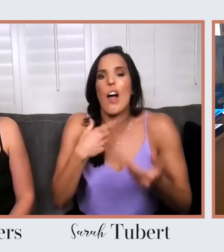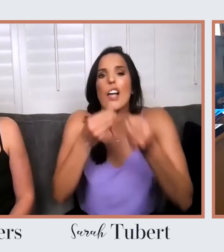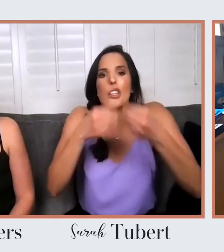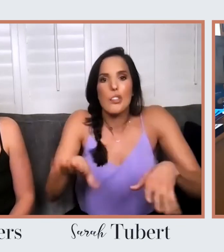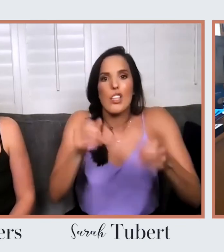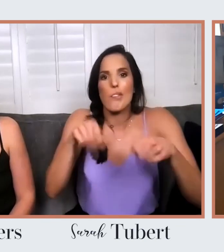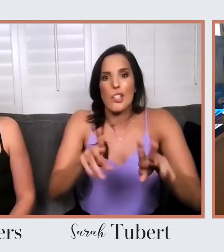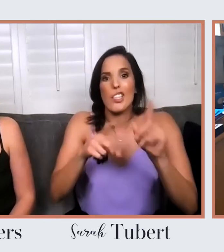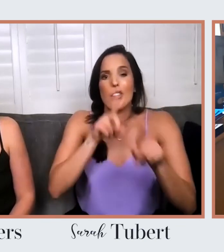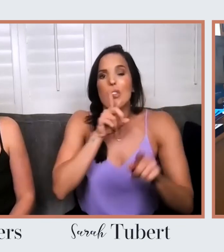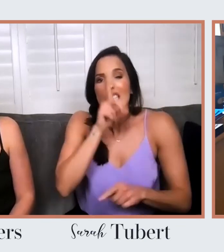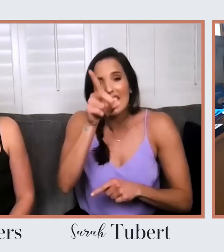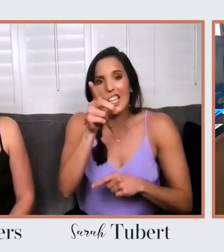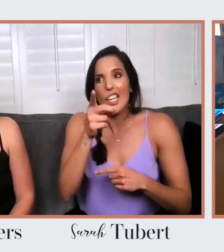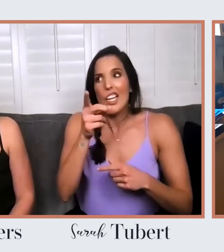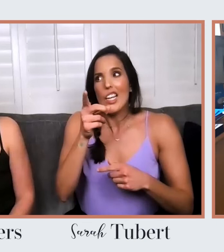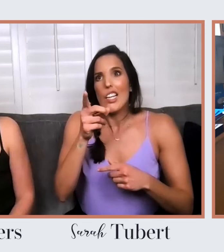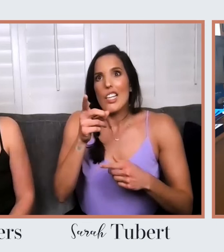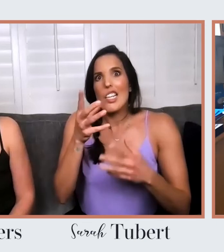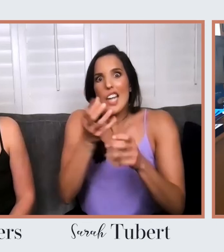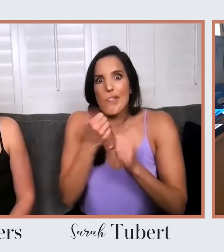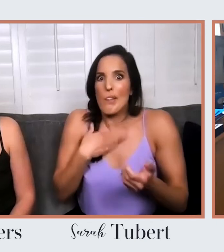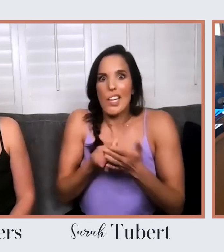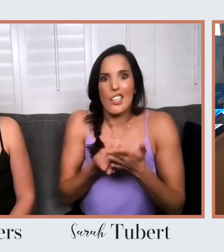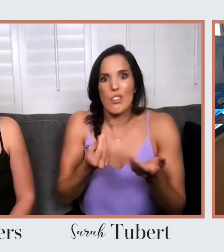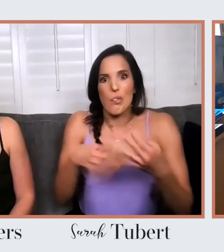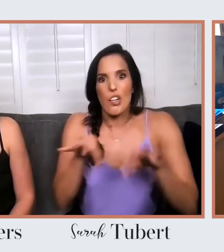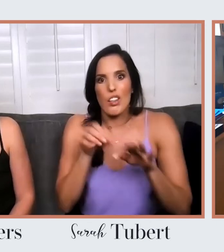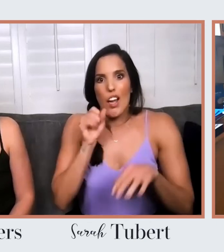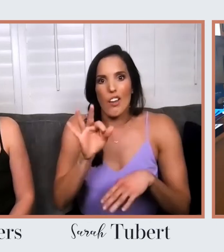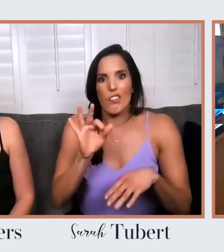So I lose the opportunity to really get my money's worth of